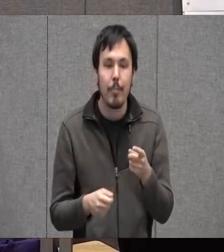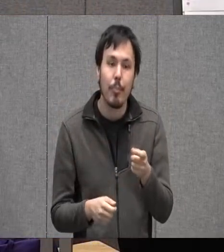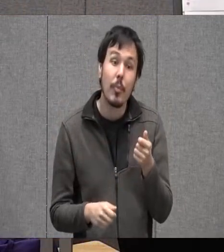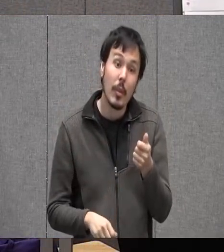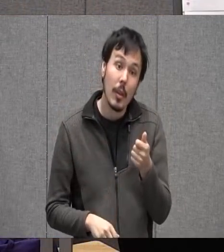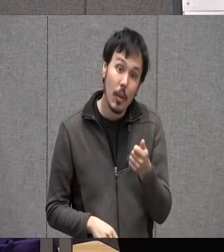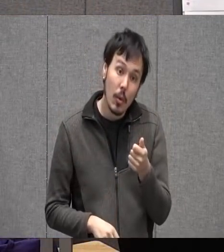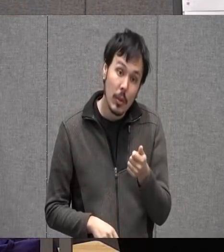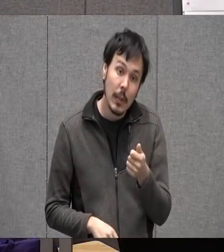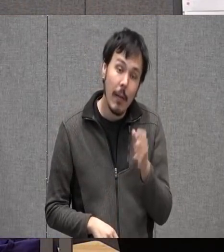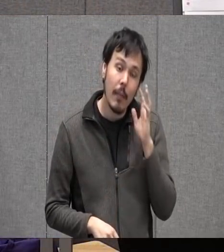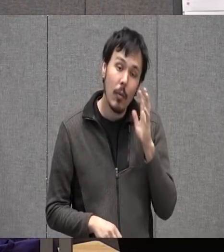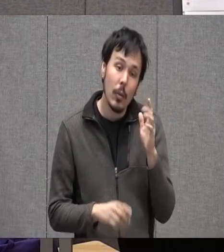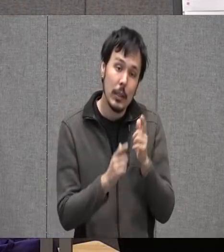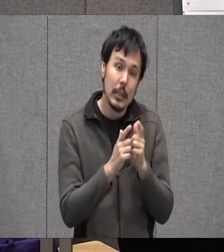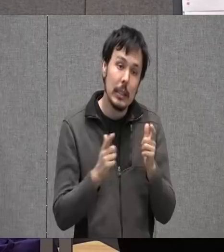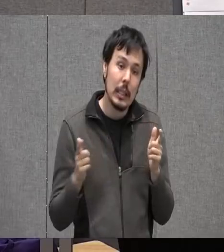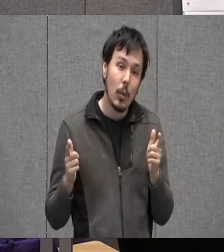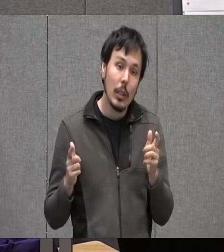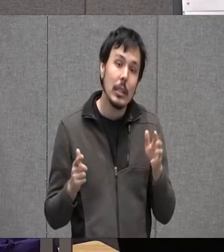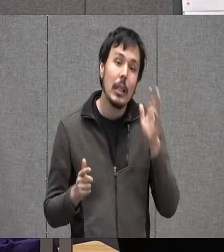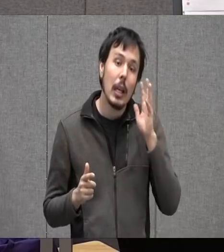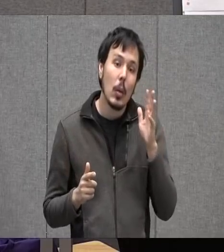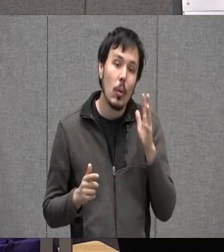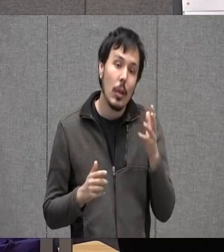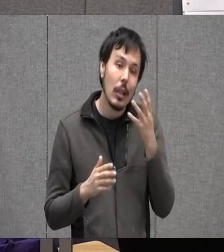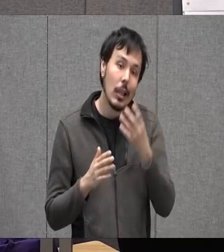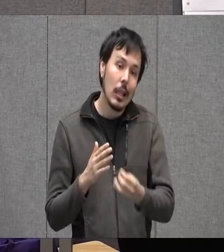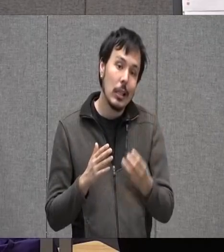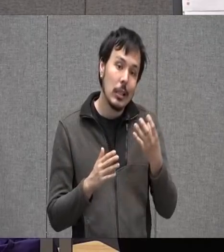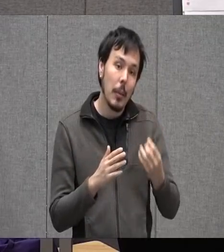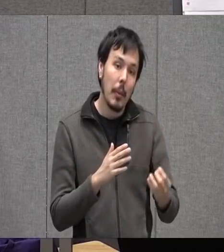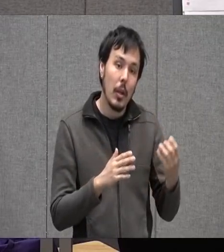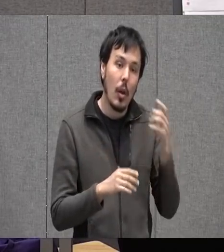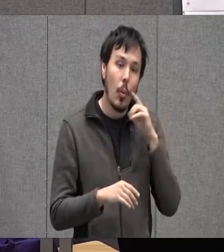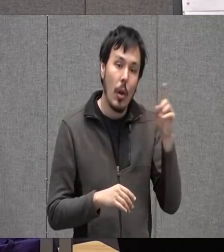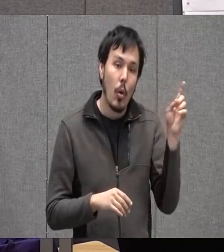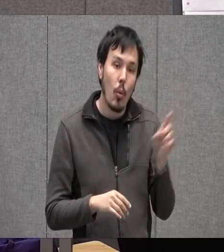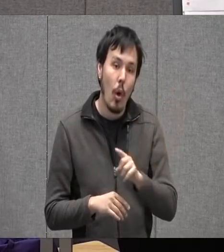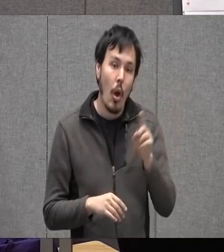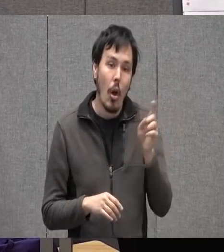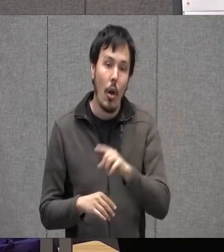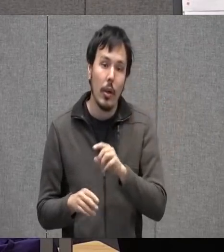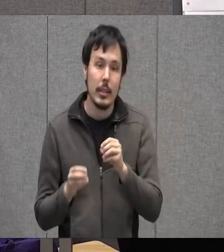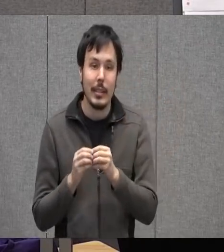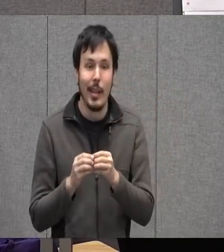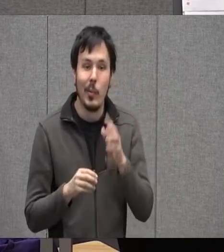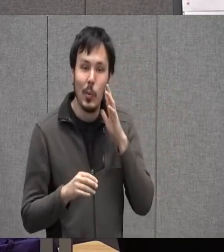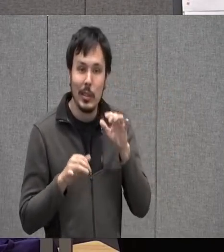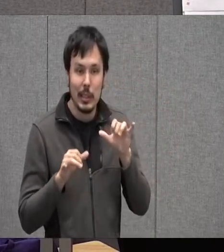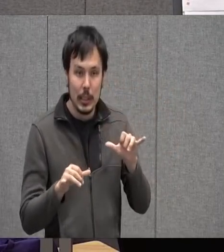the sequence is going to disappear because we're going to cross off numbers. But we're still going to say the whole sequence,